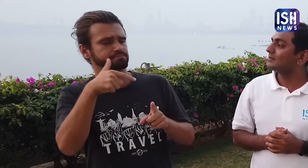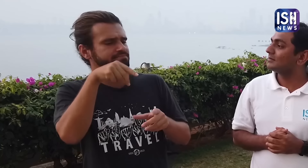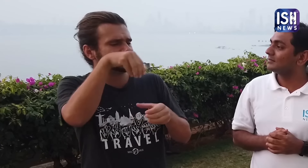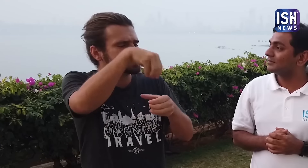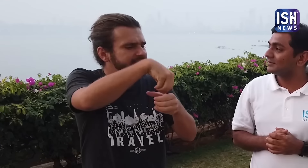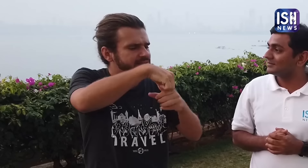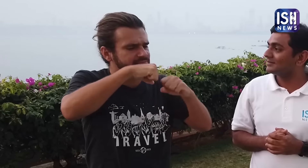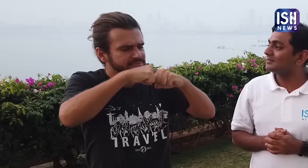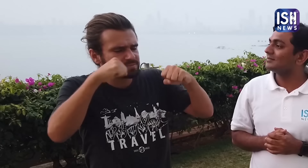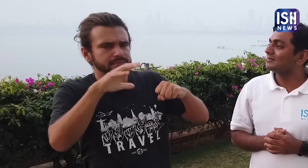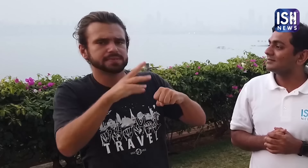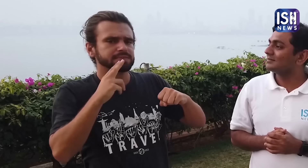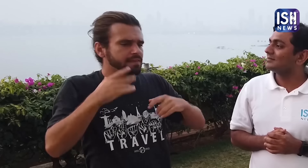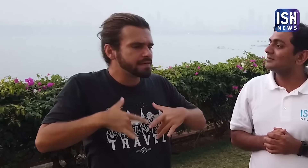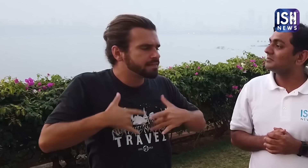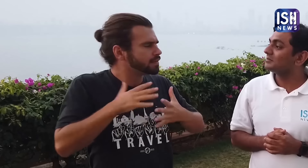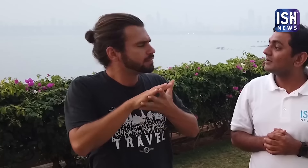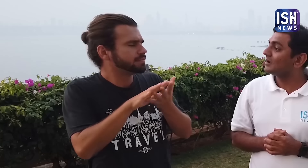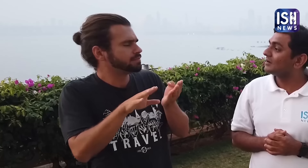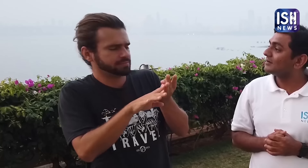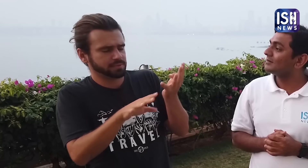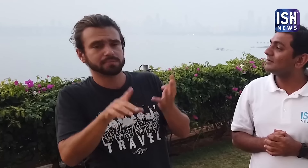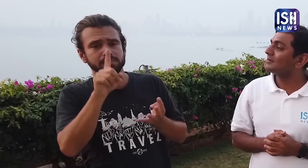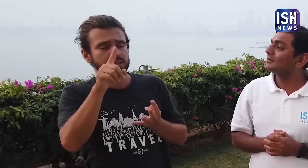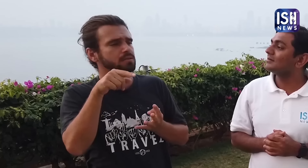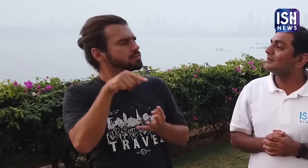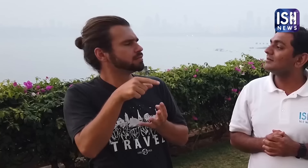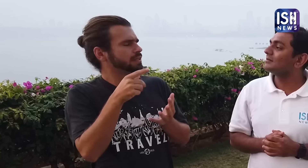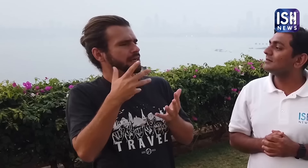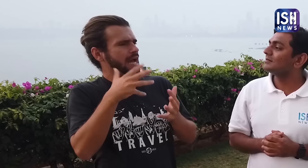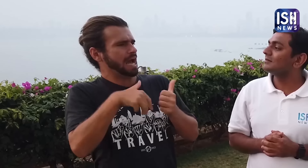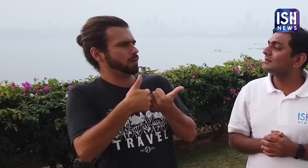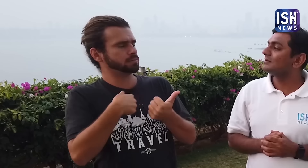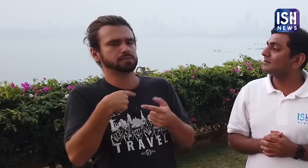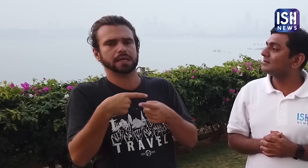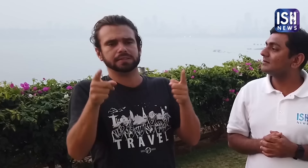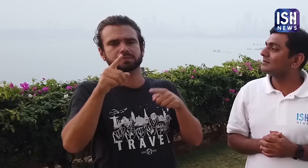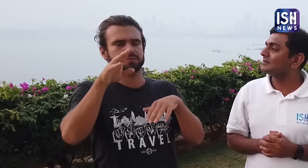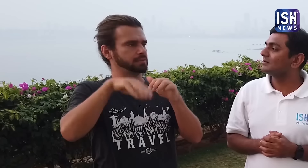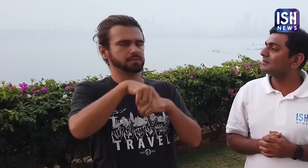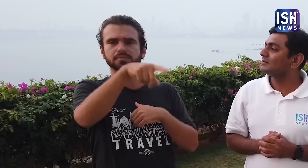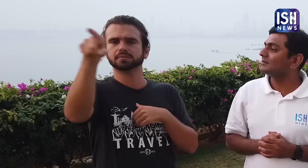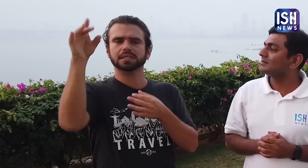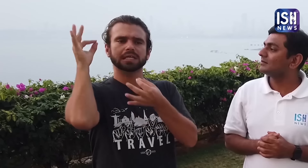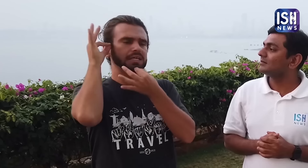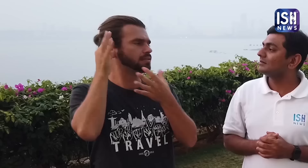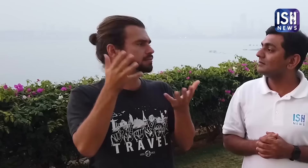I research into the lives of the Deaf. How are we different from the Hearing?